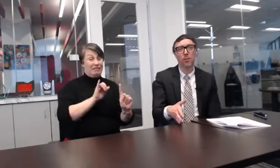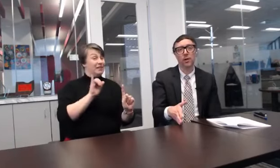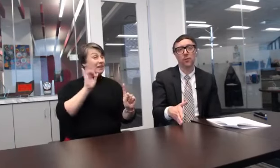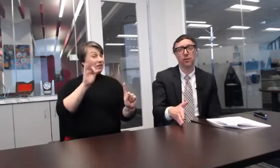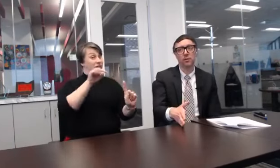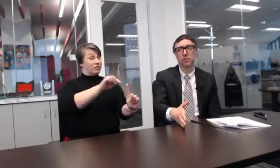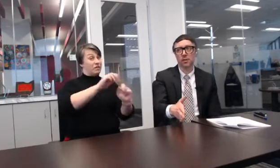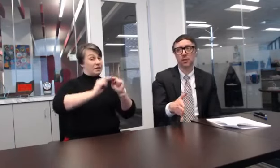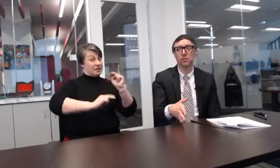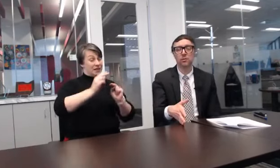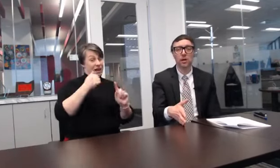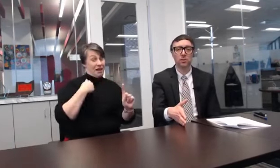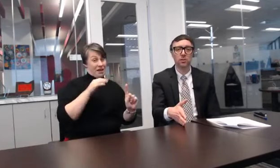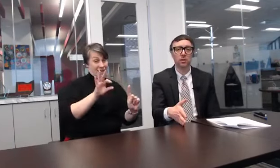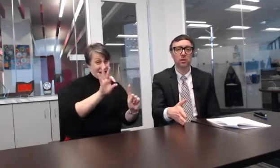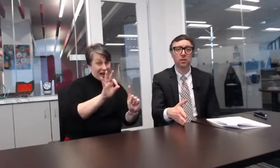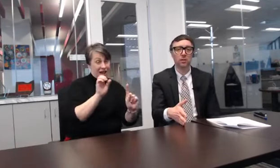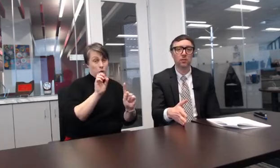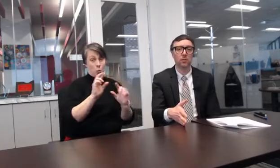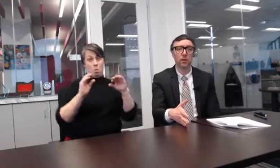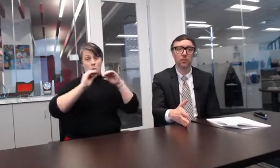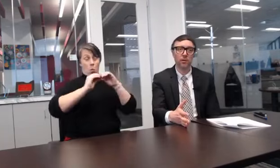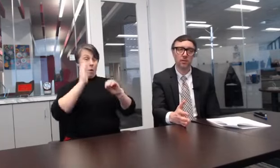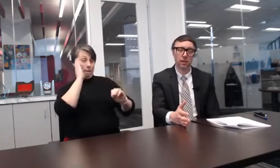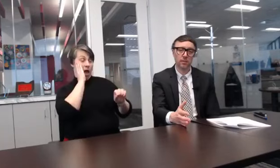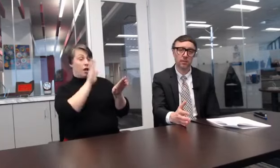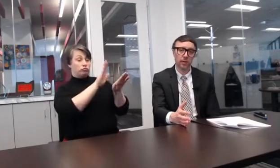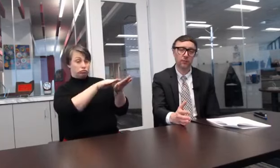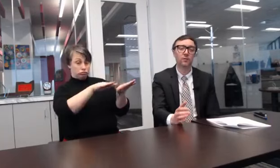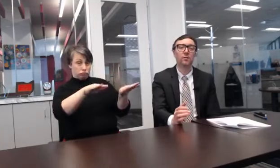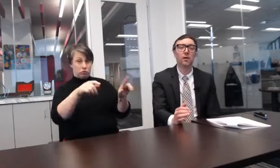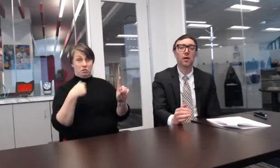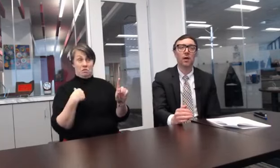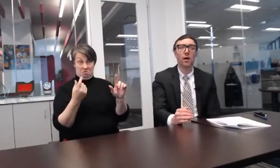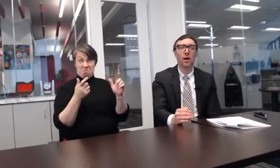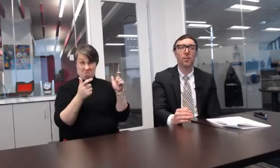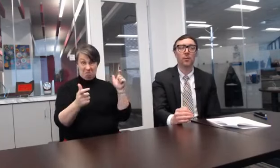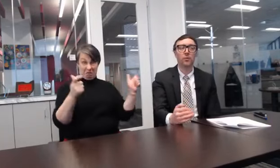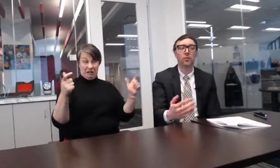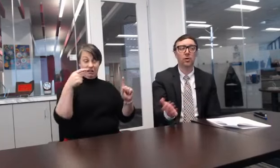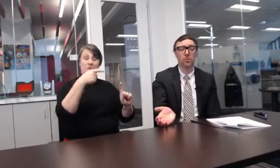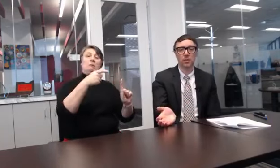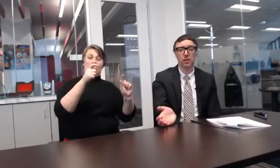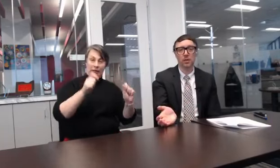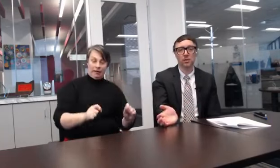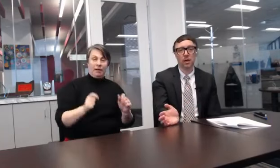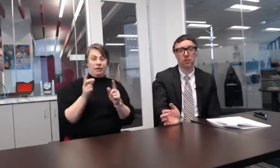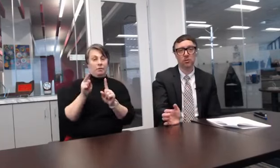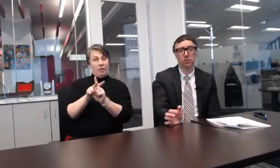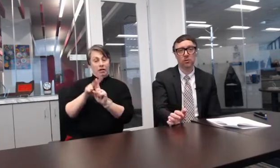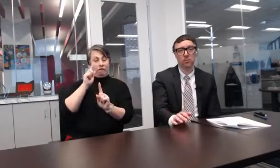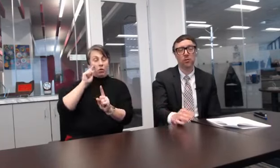But if you're seeking to enter one of these ICFs, you could be entitled to,